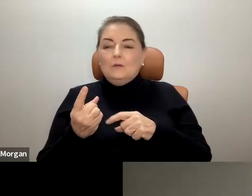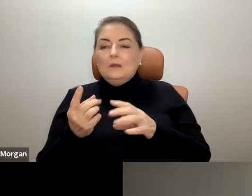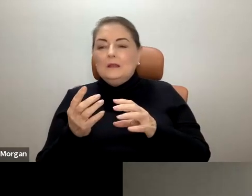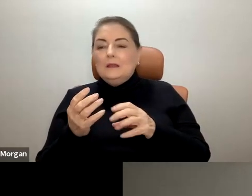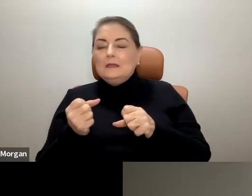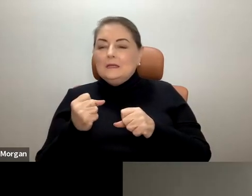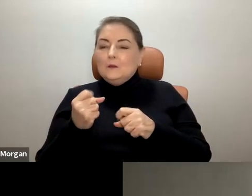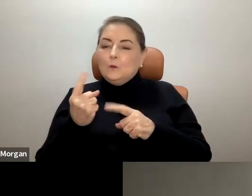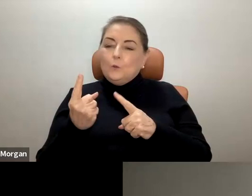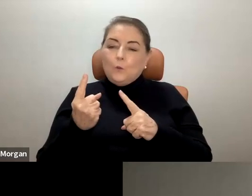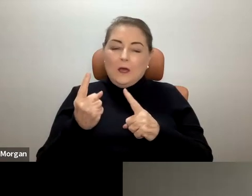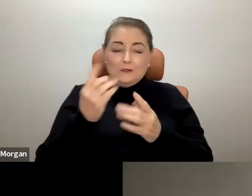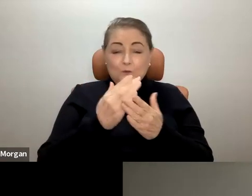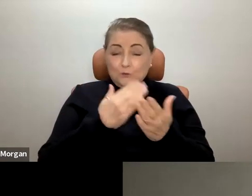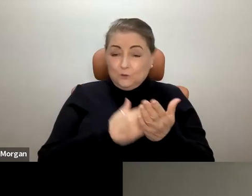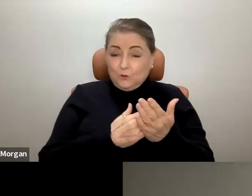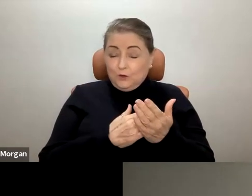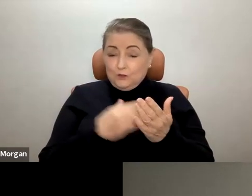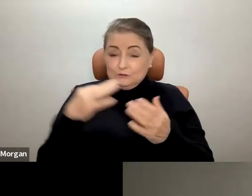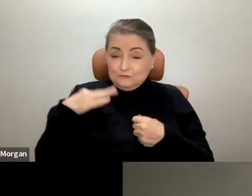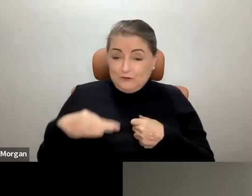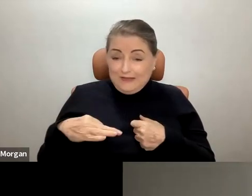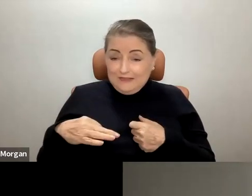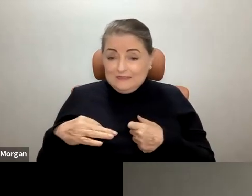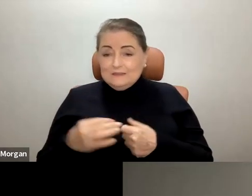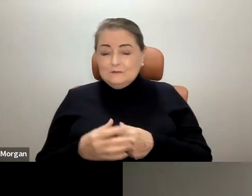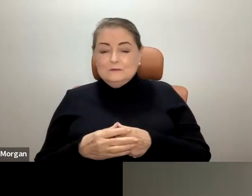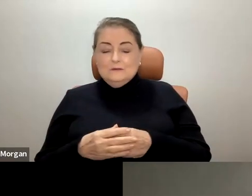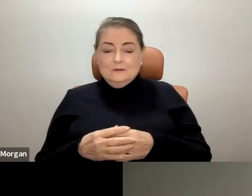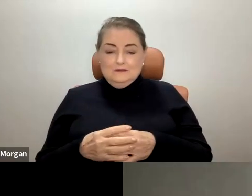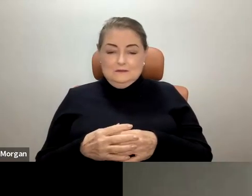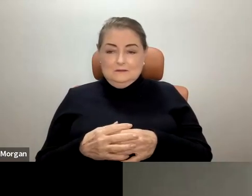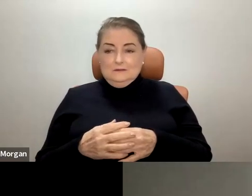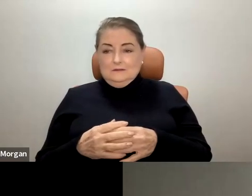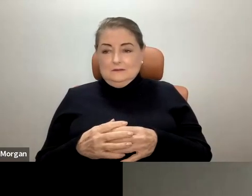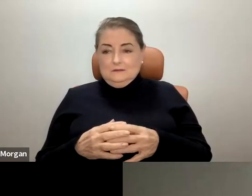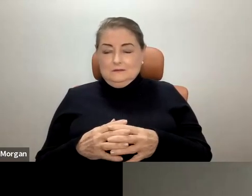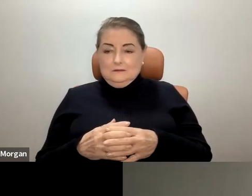course credit, you know, is not the hardest thing to pull off.